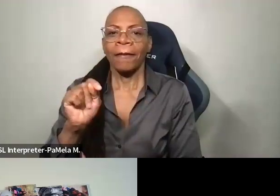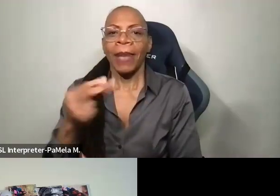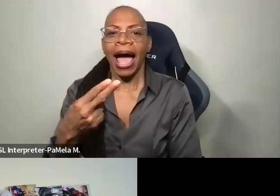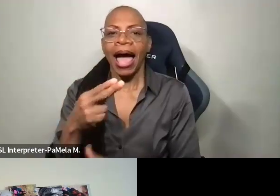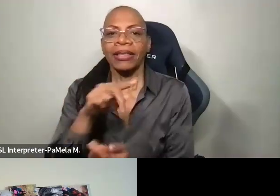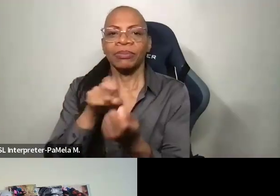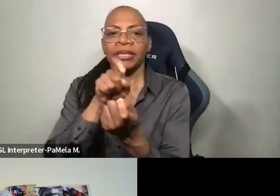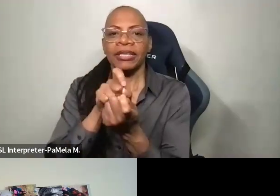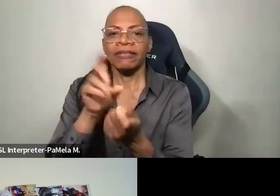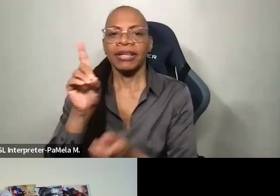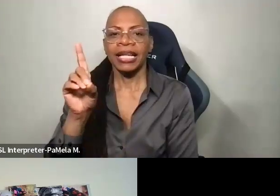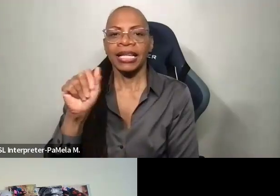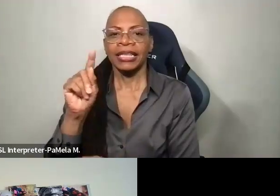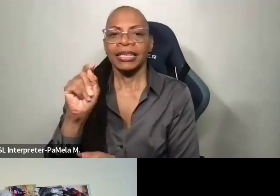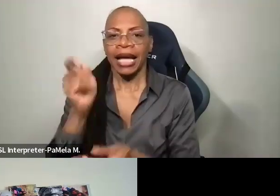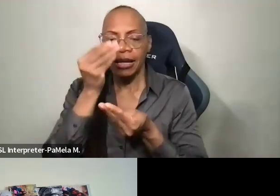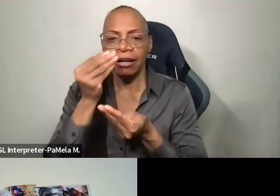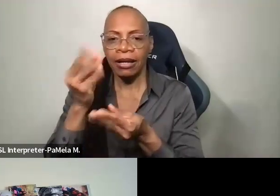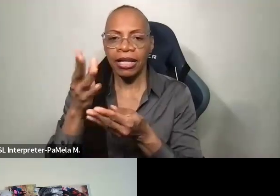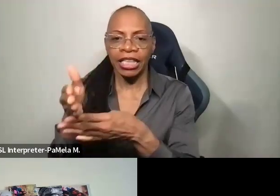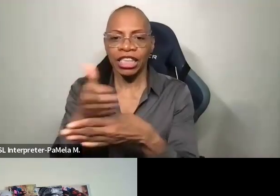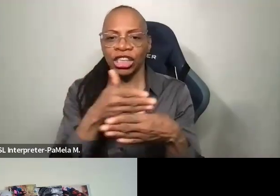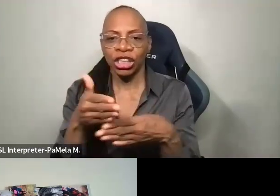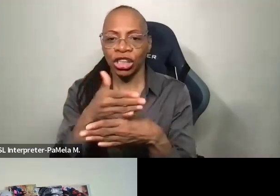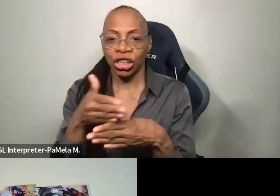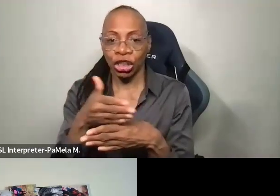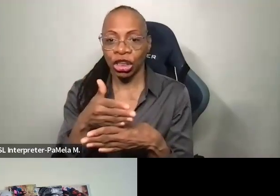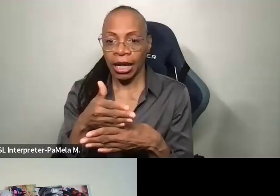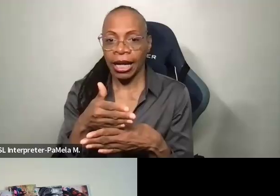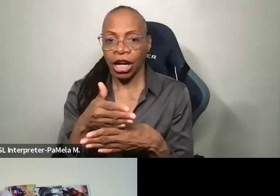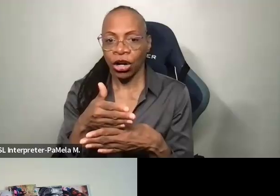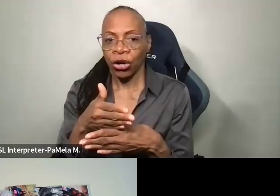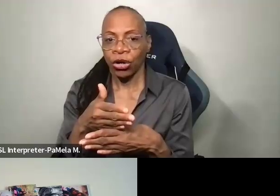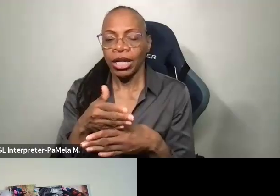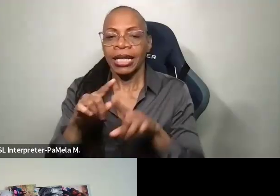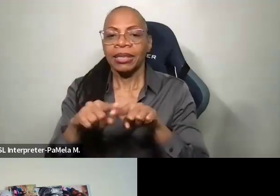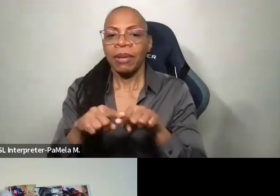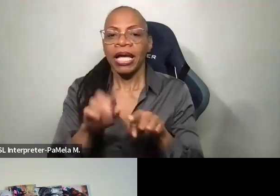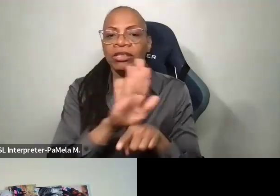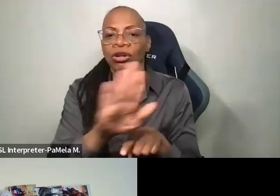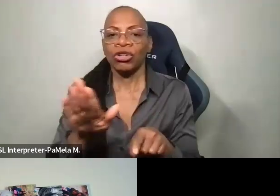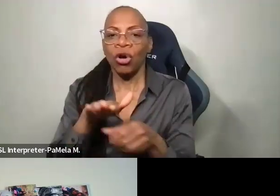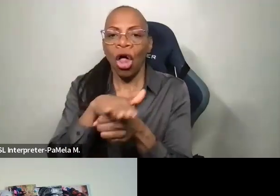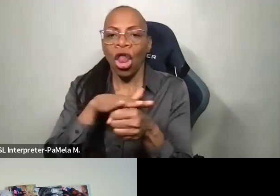or is made visible in HMIS. That is really dependent upon your local privacy policy.